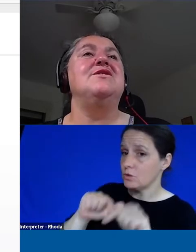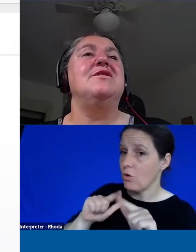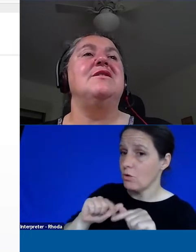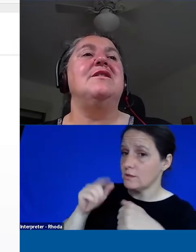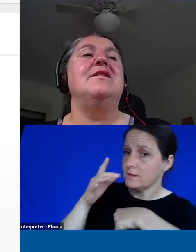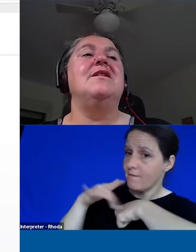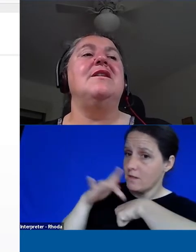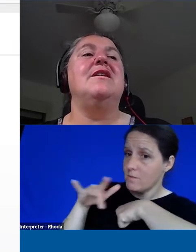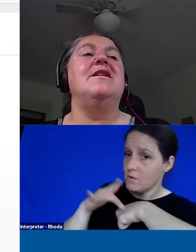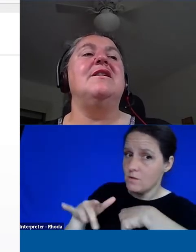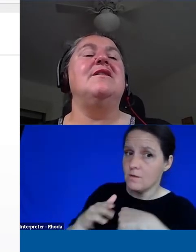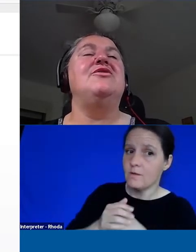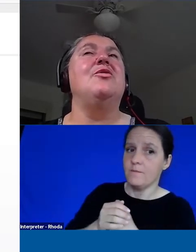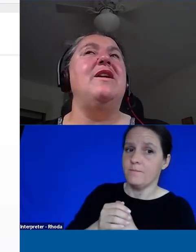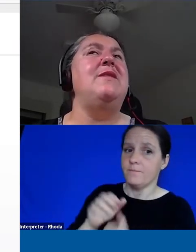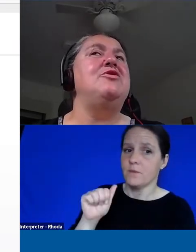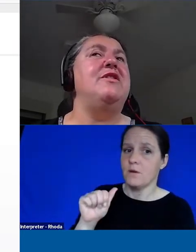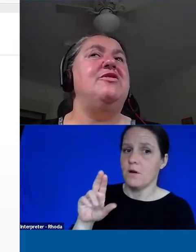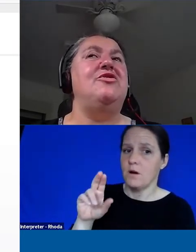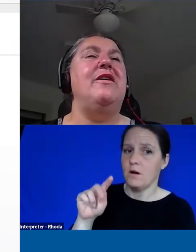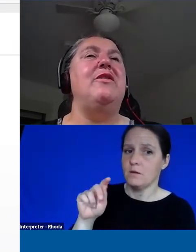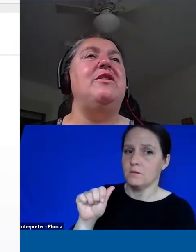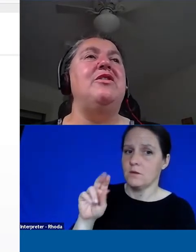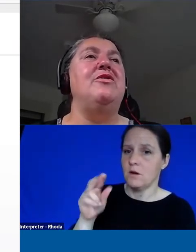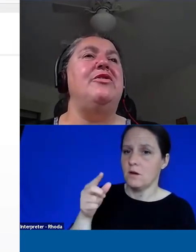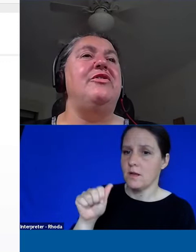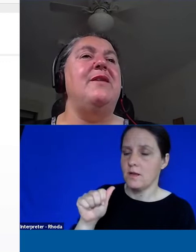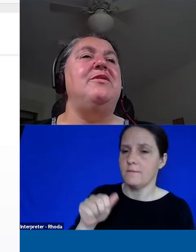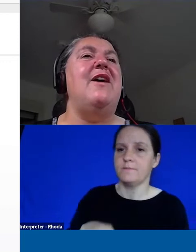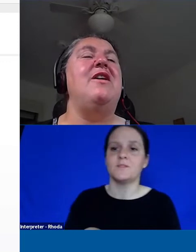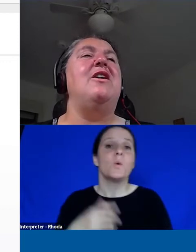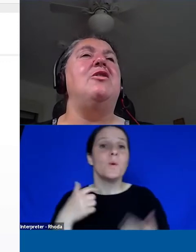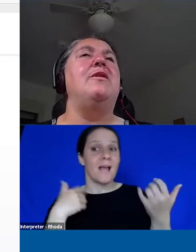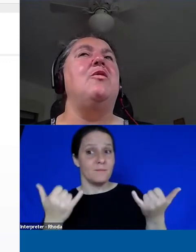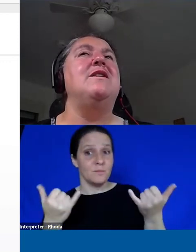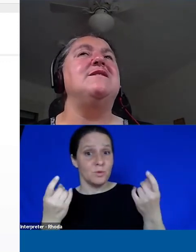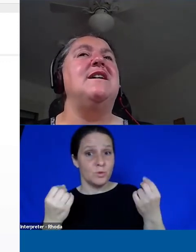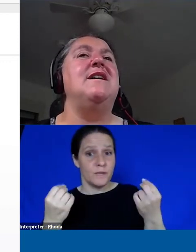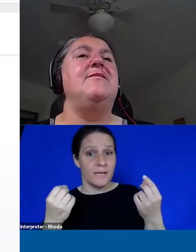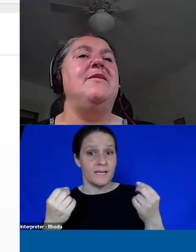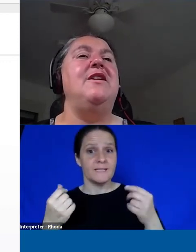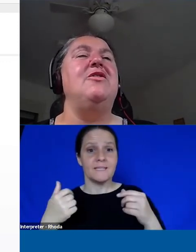List, Alabama, Autauga County. So what I'm doing just so everyone knows is I'm down arrowing once I hear